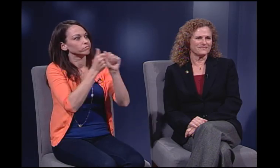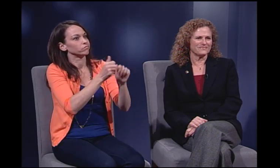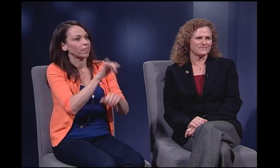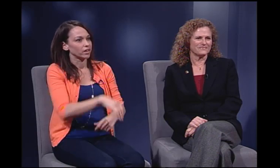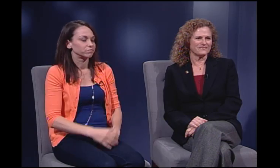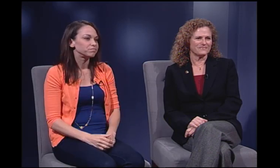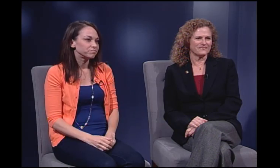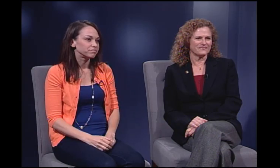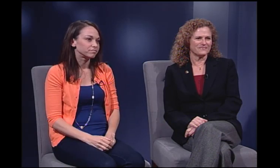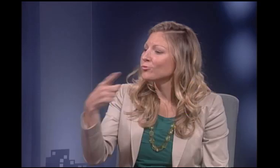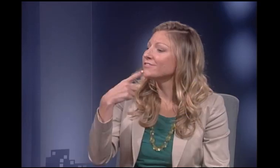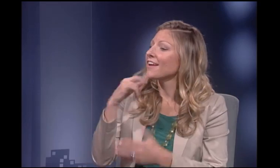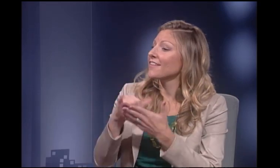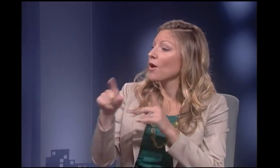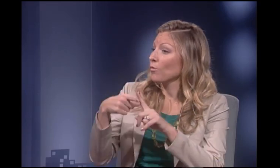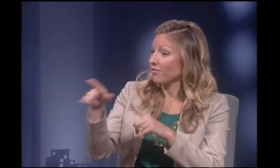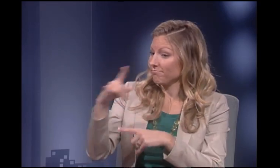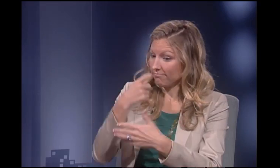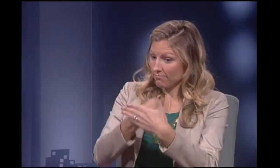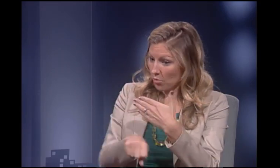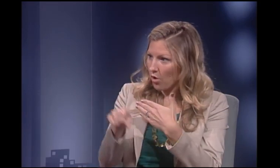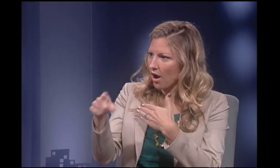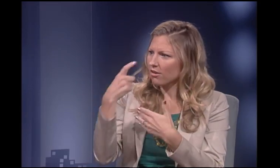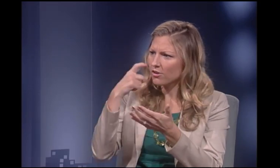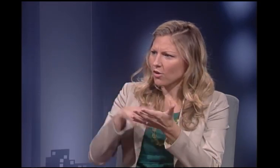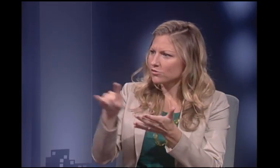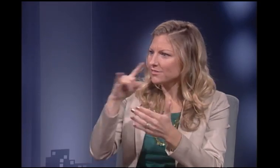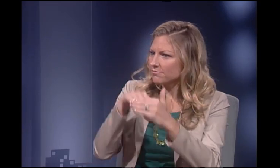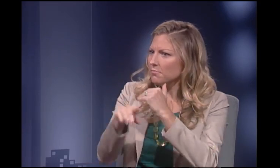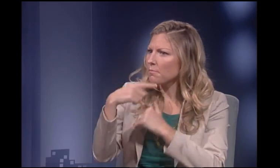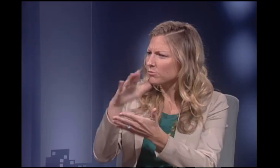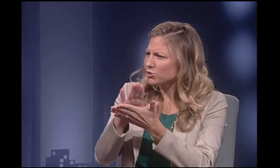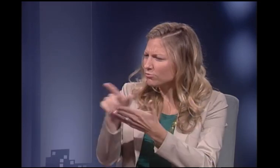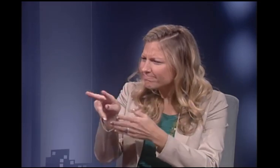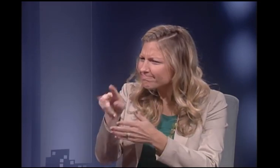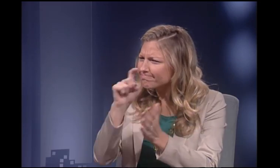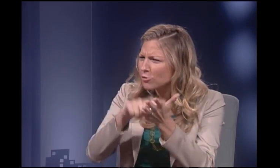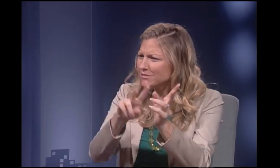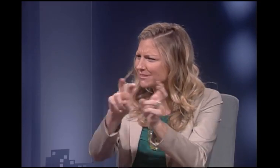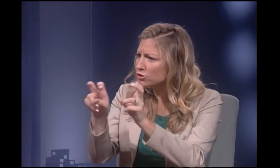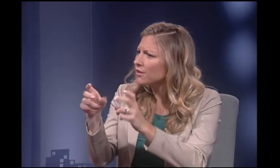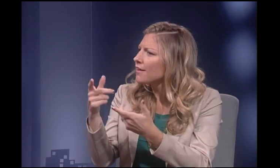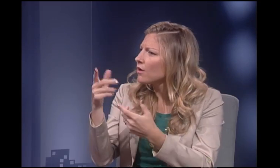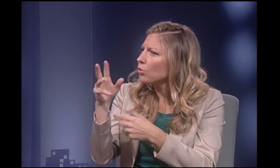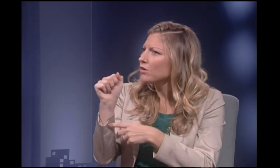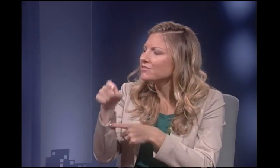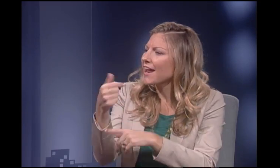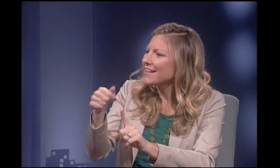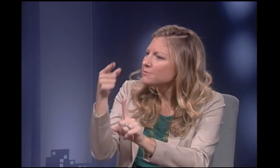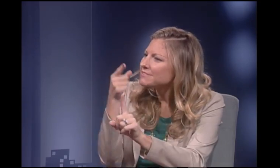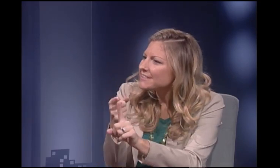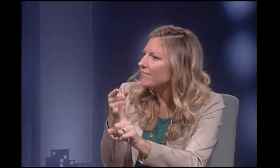You say that when the children were born and you noticed issues in the public school,